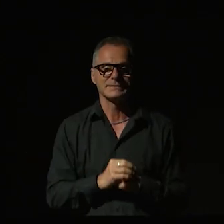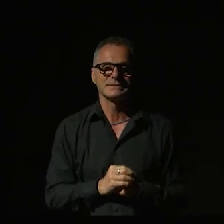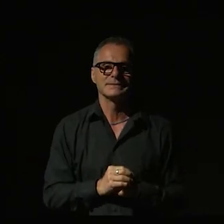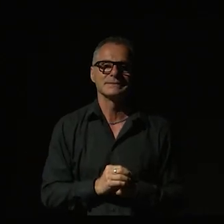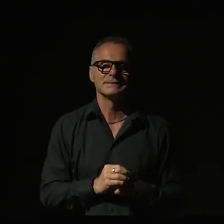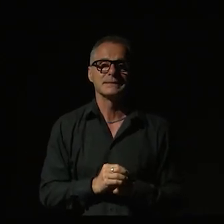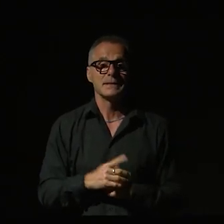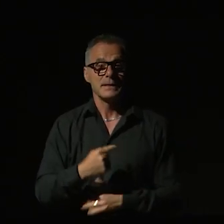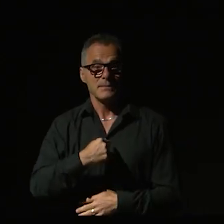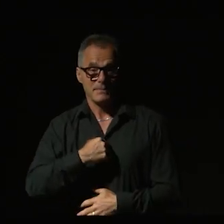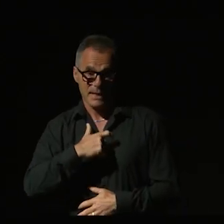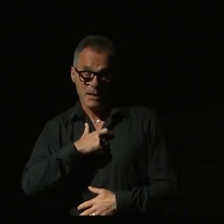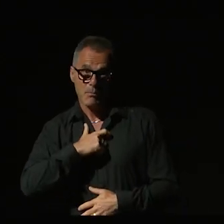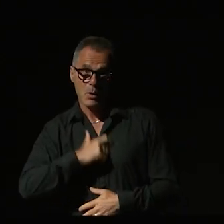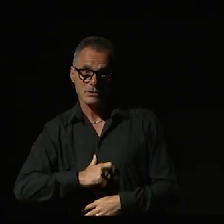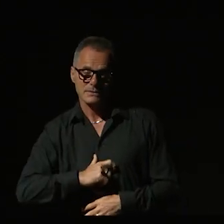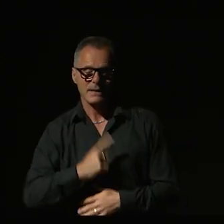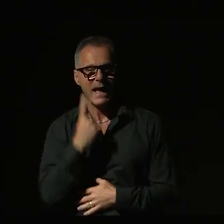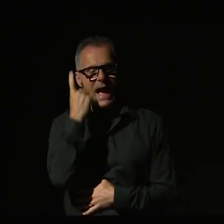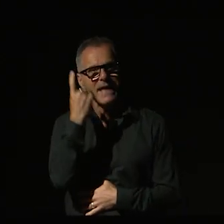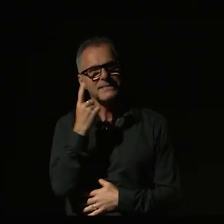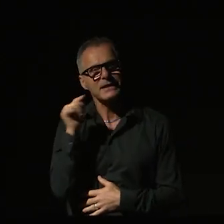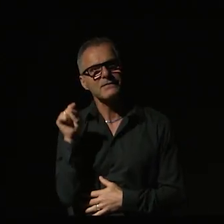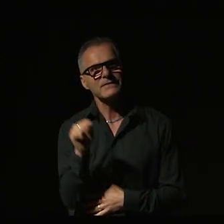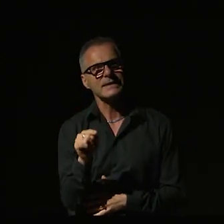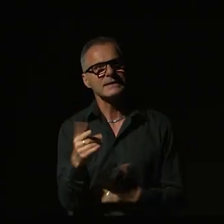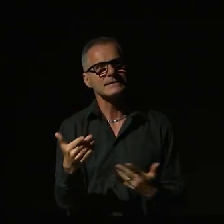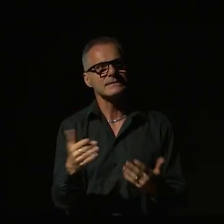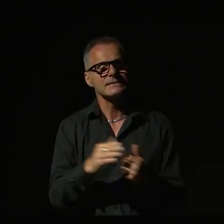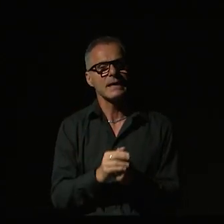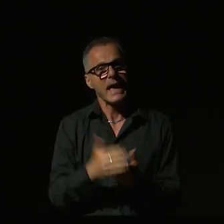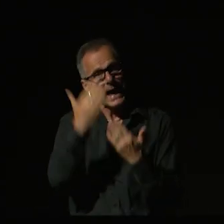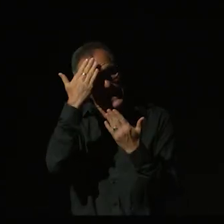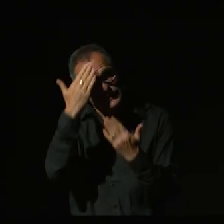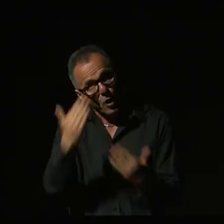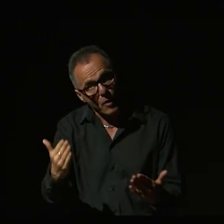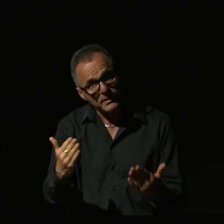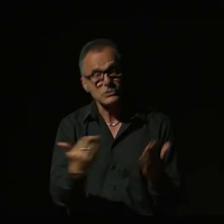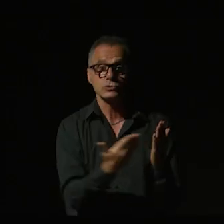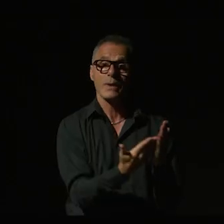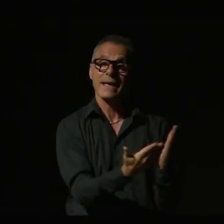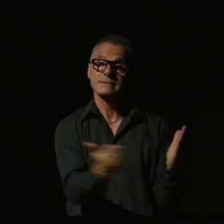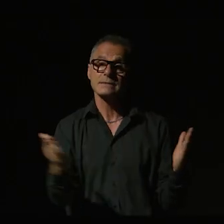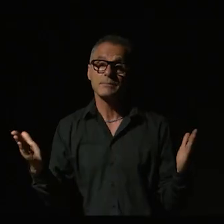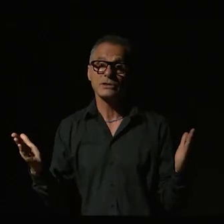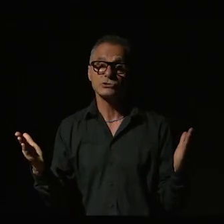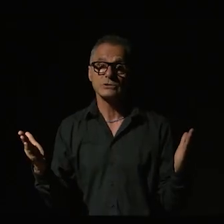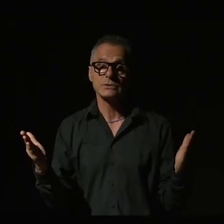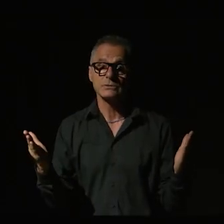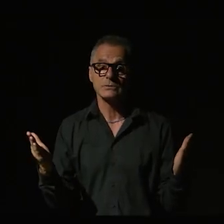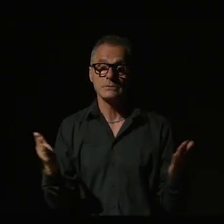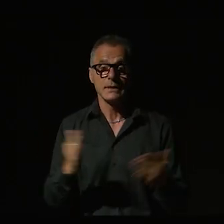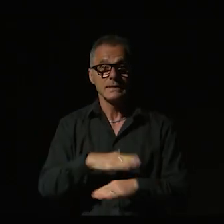or I personally like to think of it as a bit of a homage to an exhibition that was on display at the National Gallery,